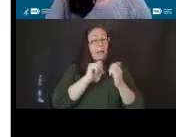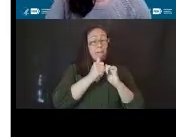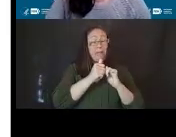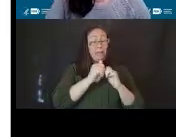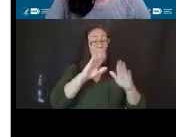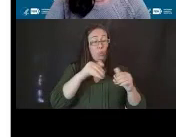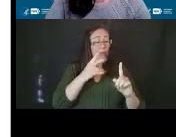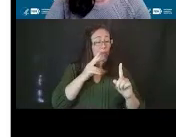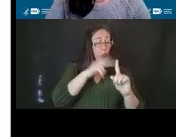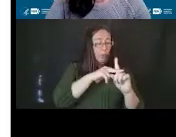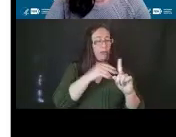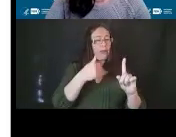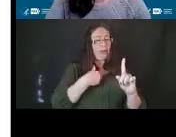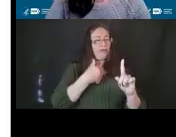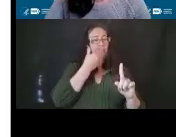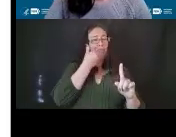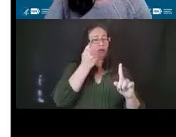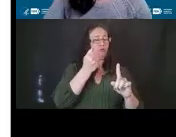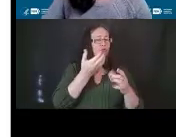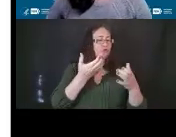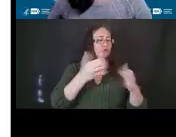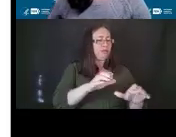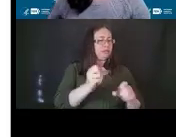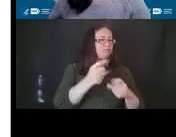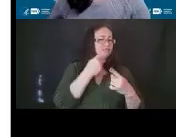You want to choose an appropriate path for funding.